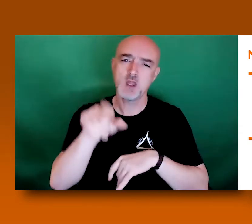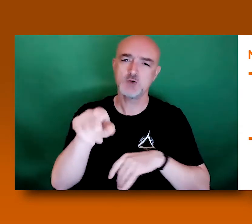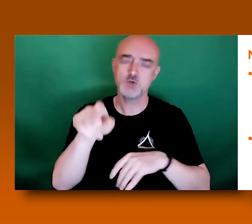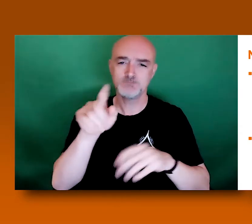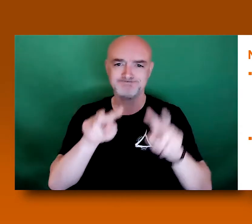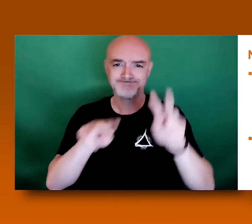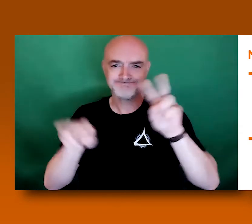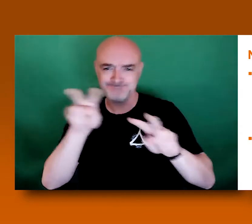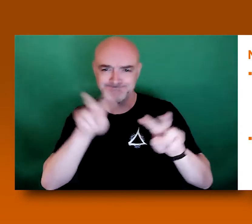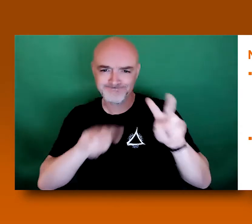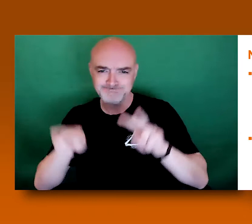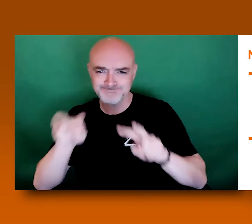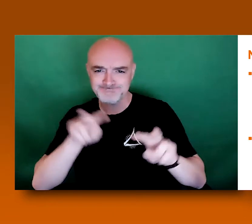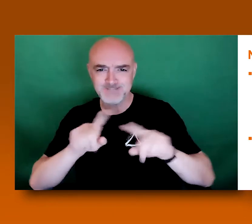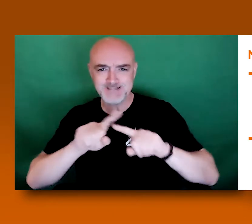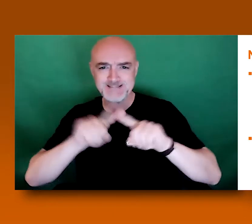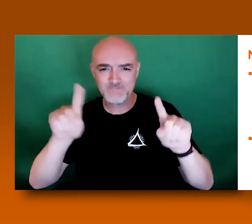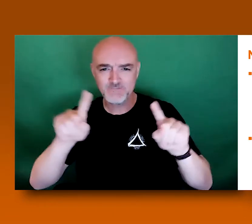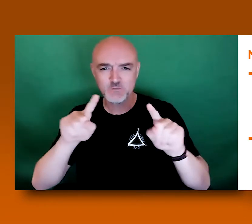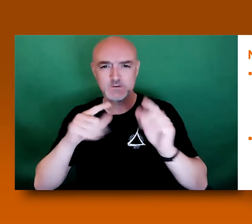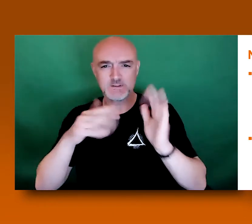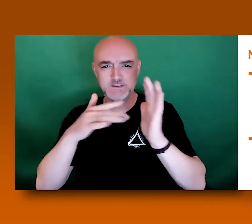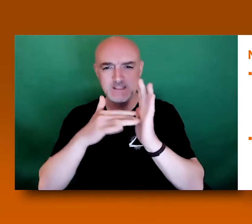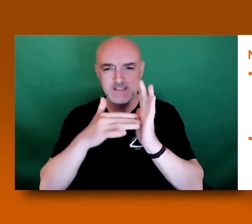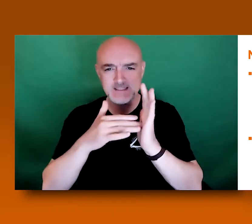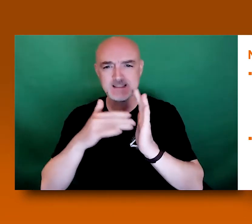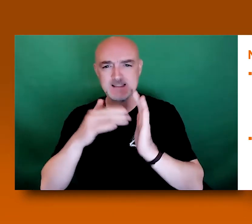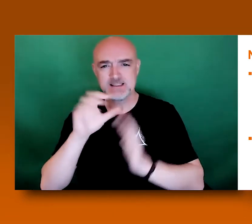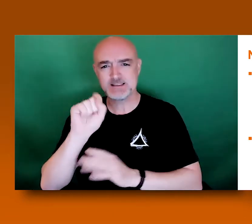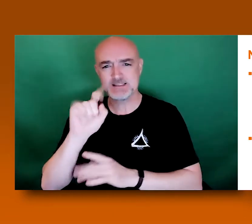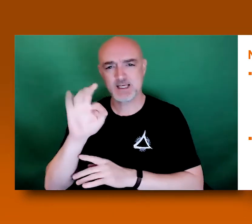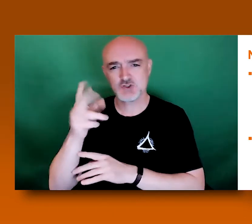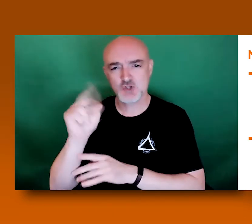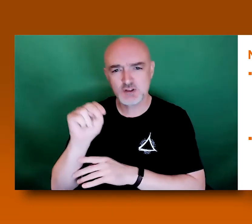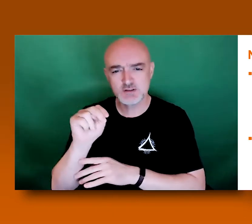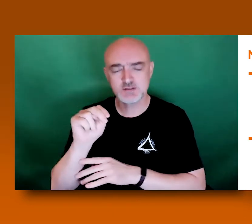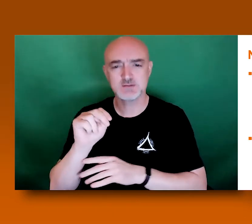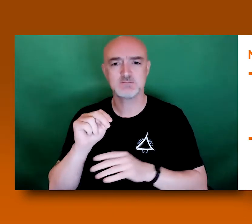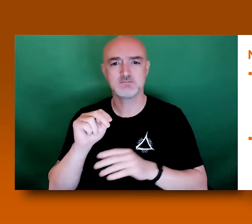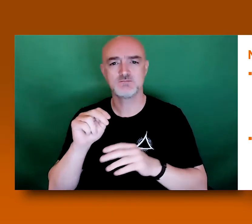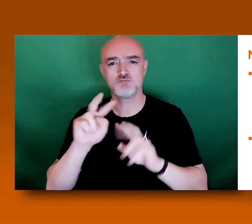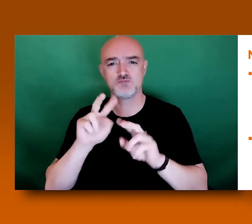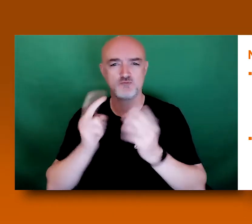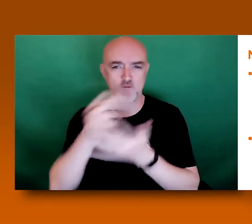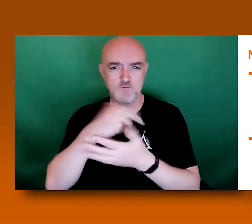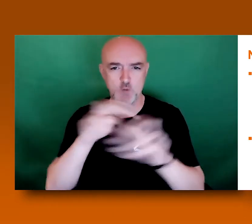it's crucial that you proofread and you take a look at everything that they want